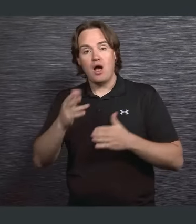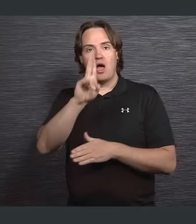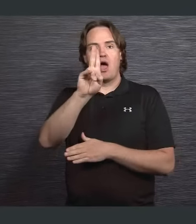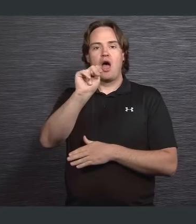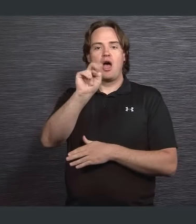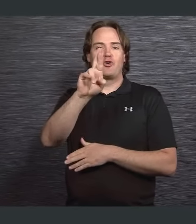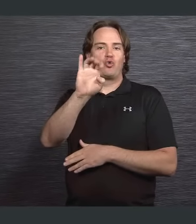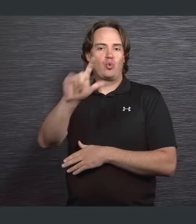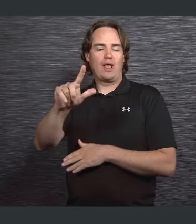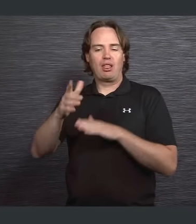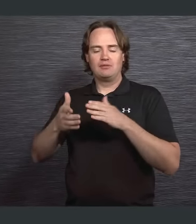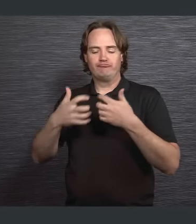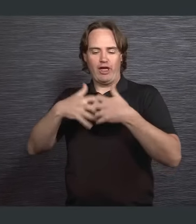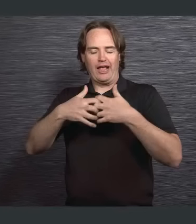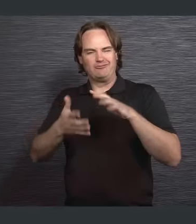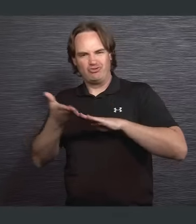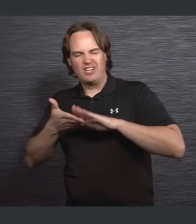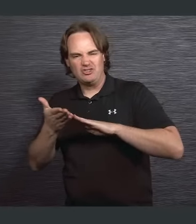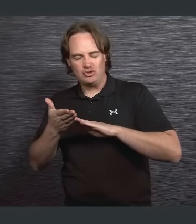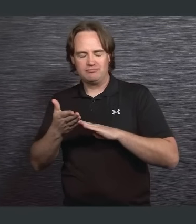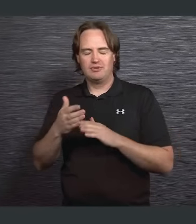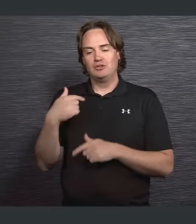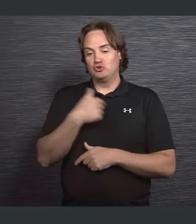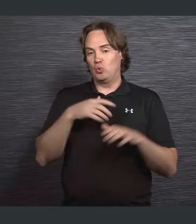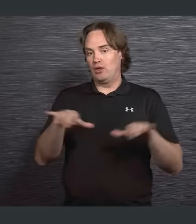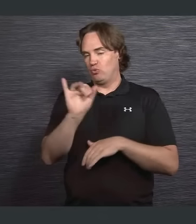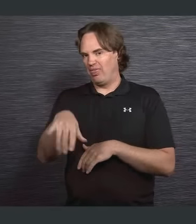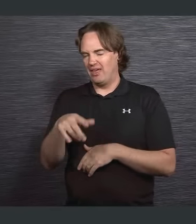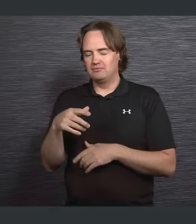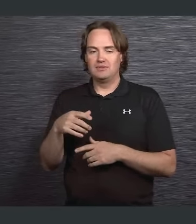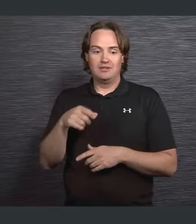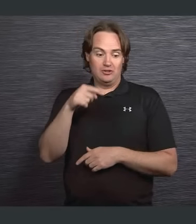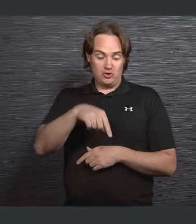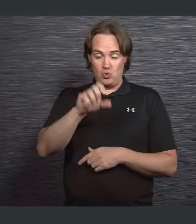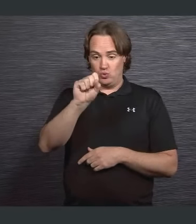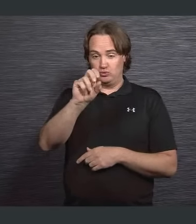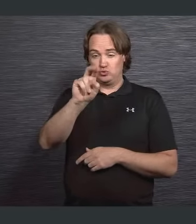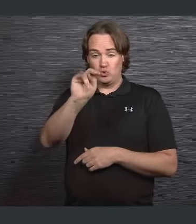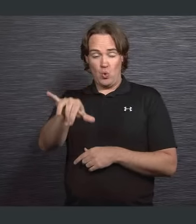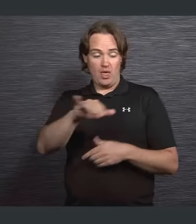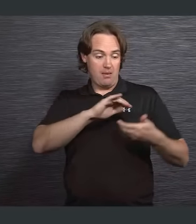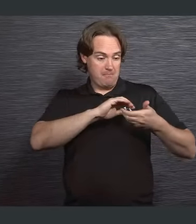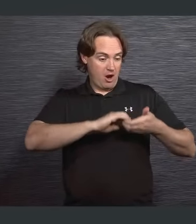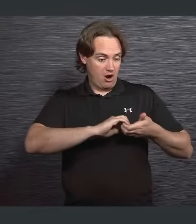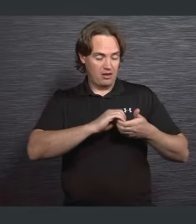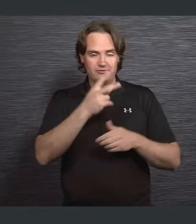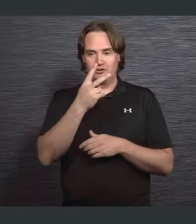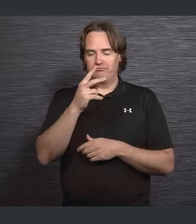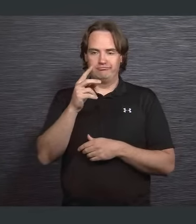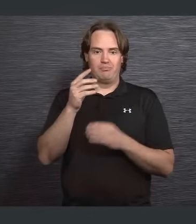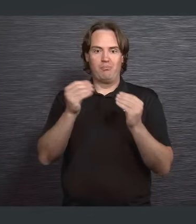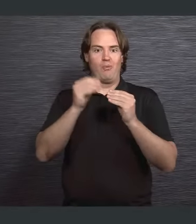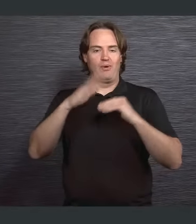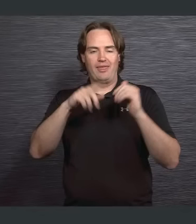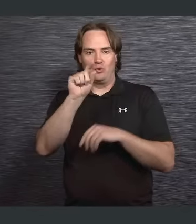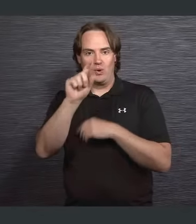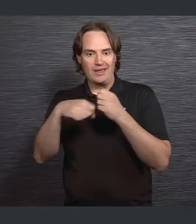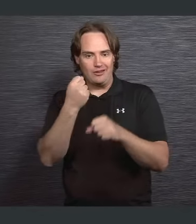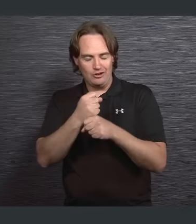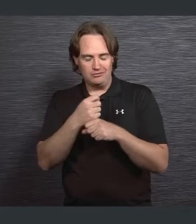and industrial applications. Sony has been a great partner for over two decades using Unreal Engine to create amazing games, and more recently, TV